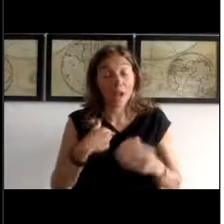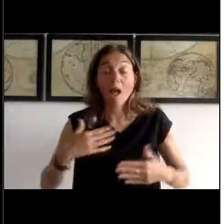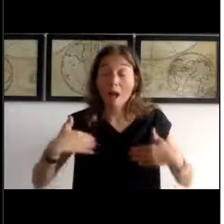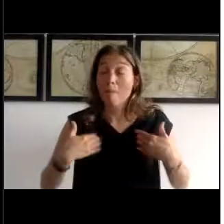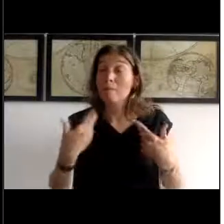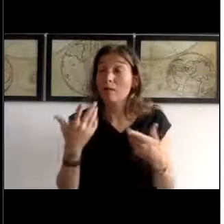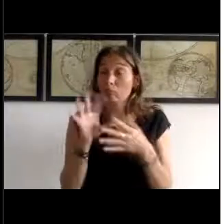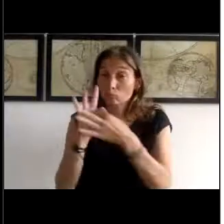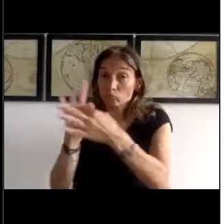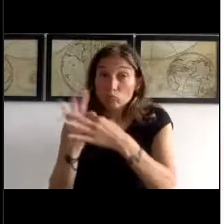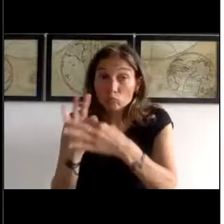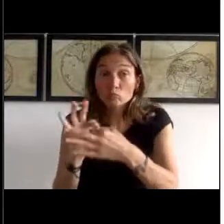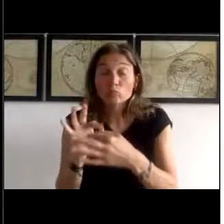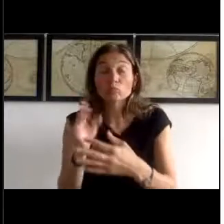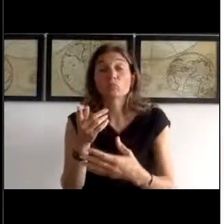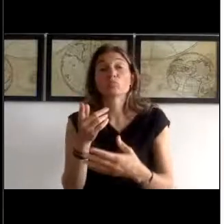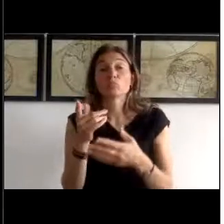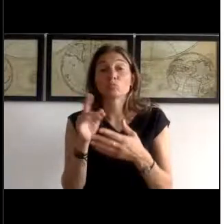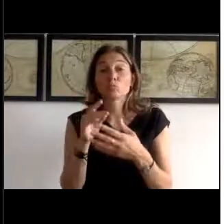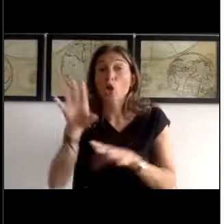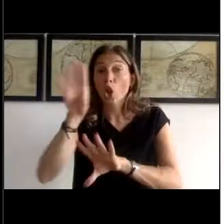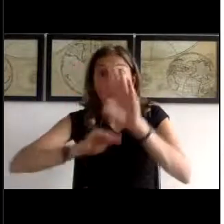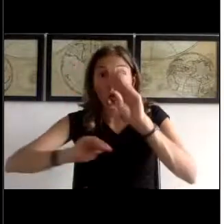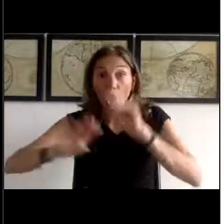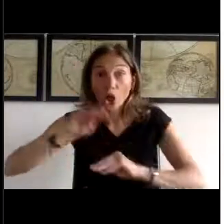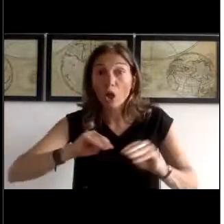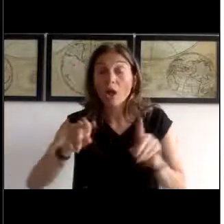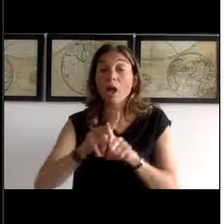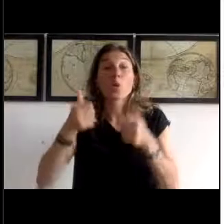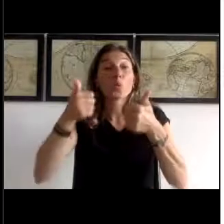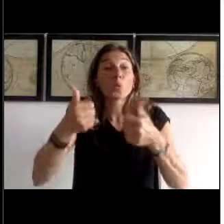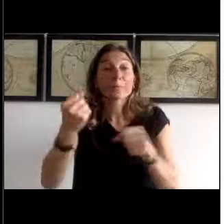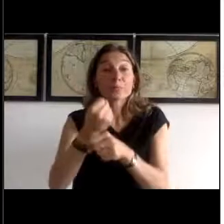a document in which we'll put a flexible framework